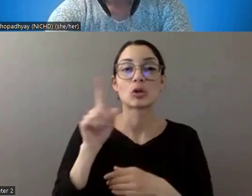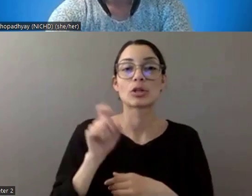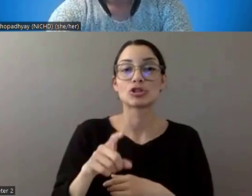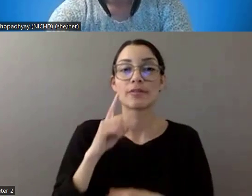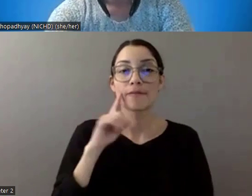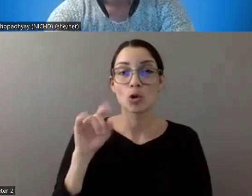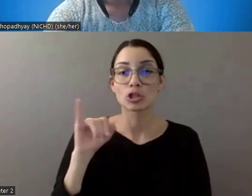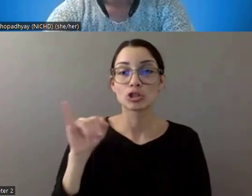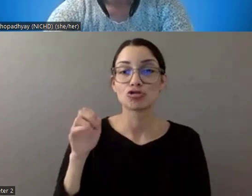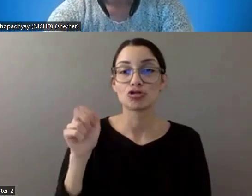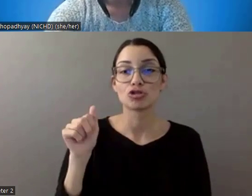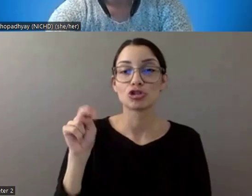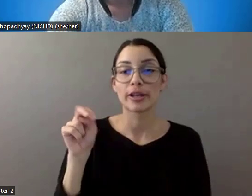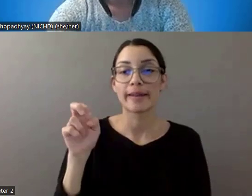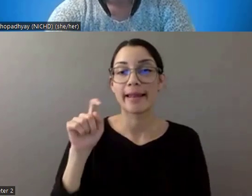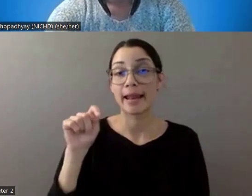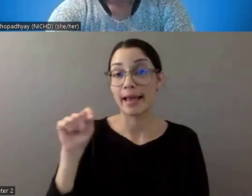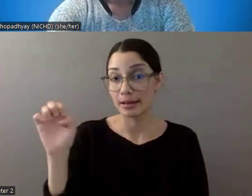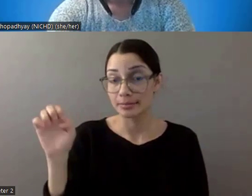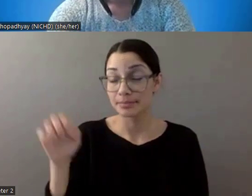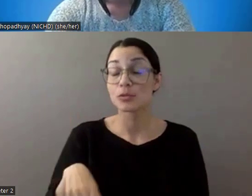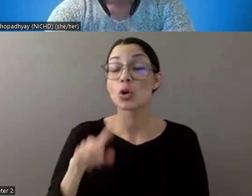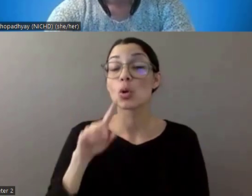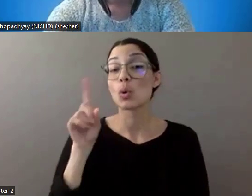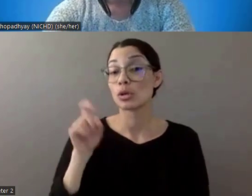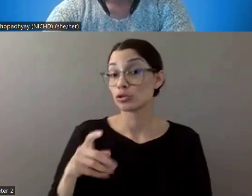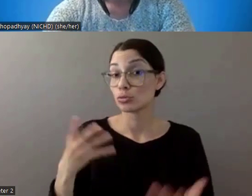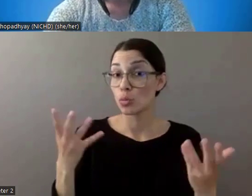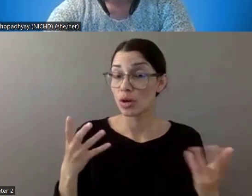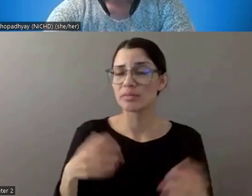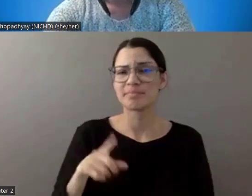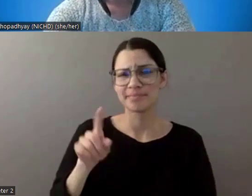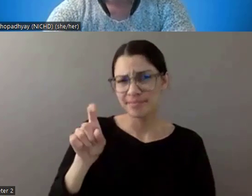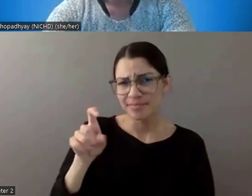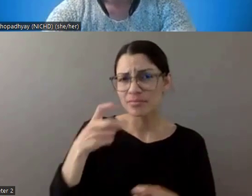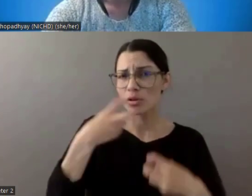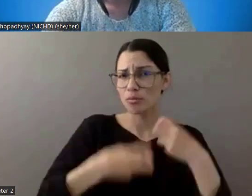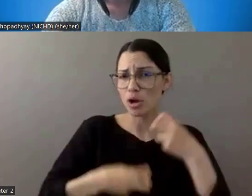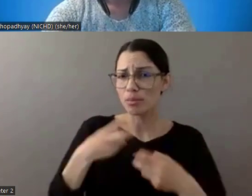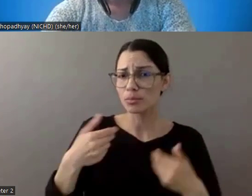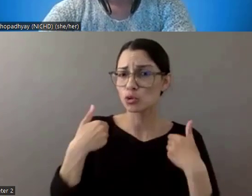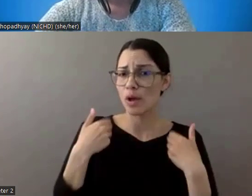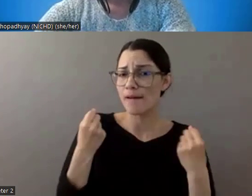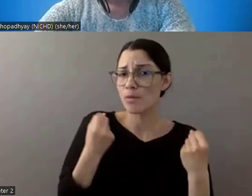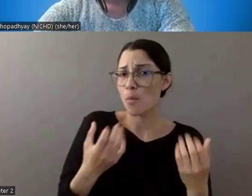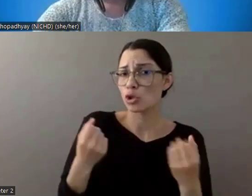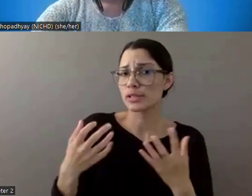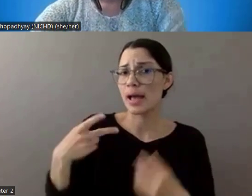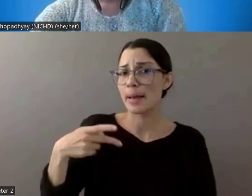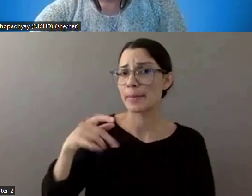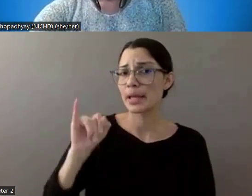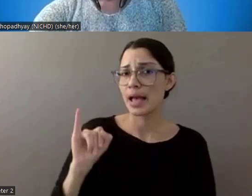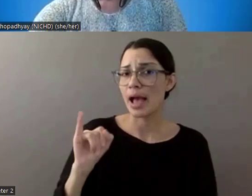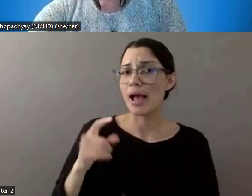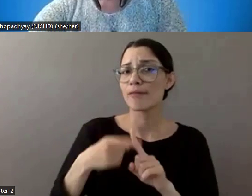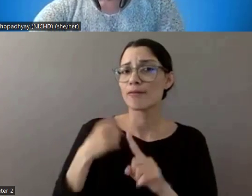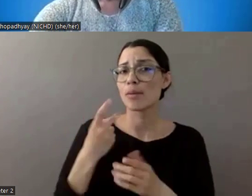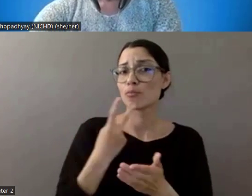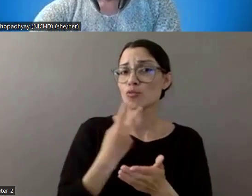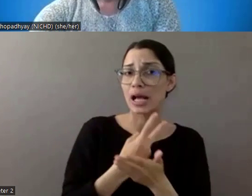And the question is "Is it an issue to have multi-PIs from graduate and undergraduate programs?"